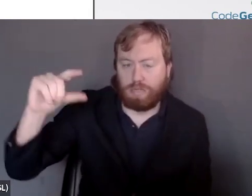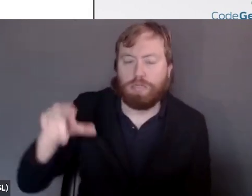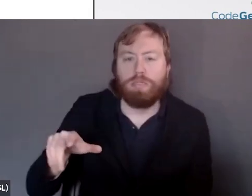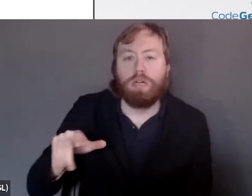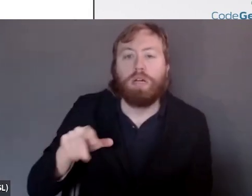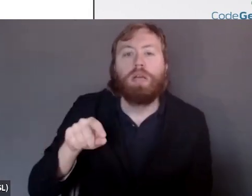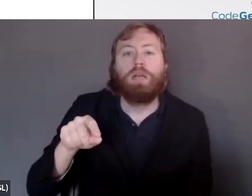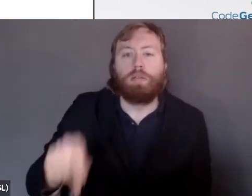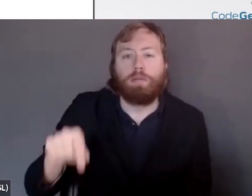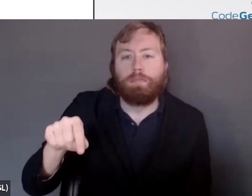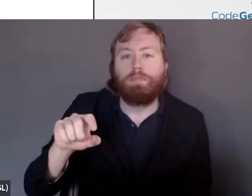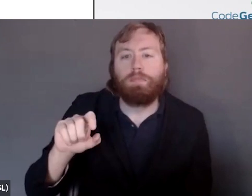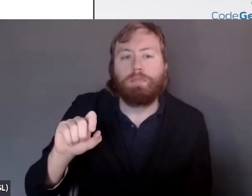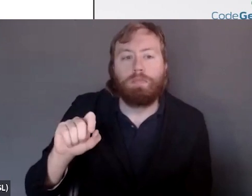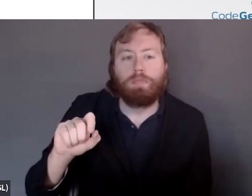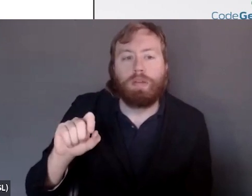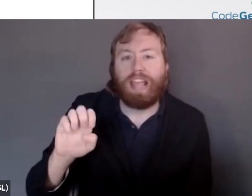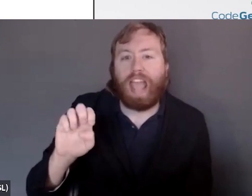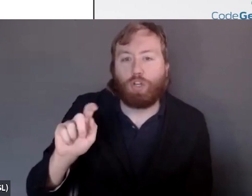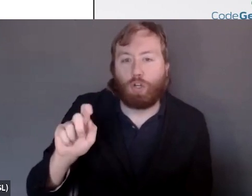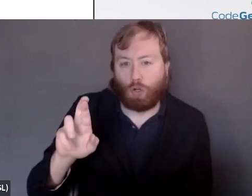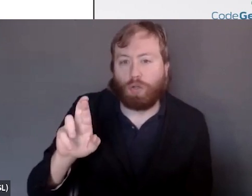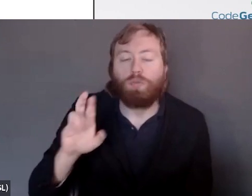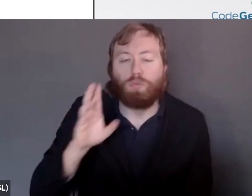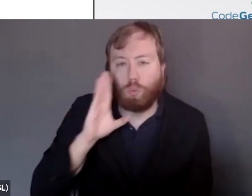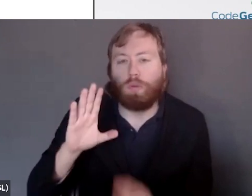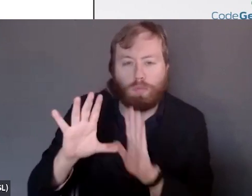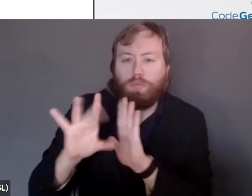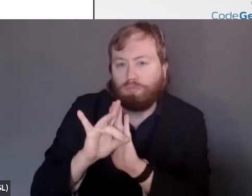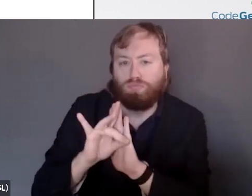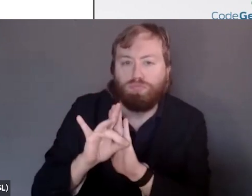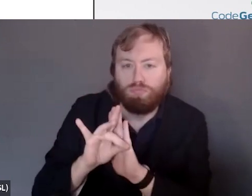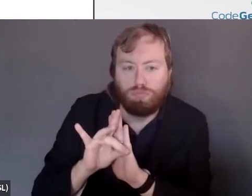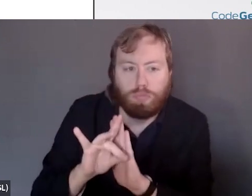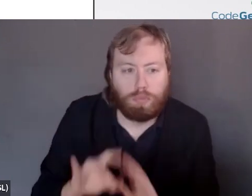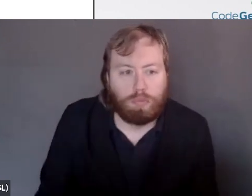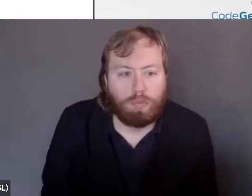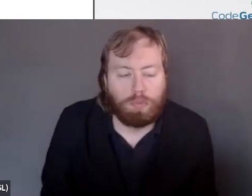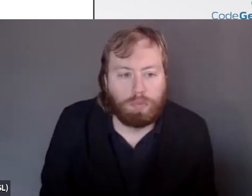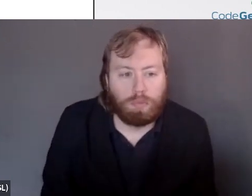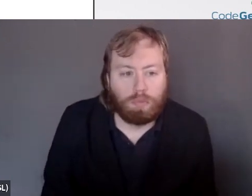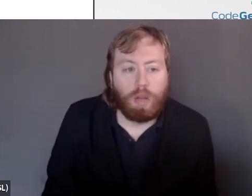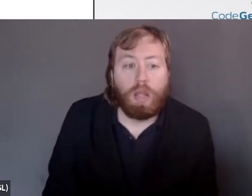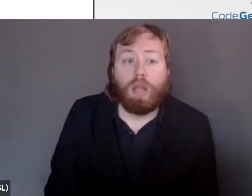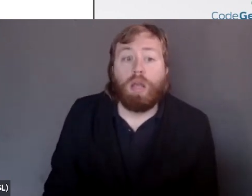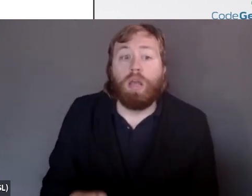This is applicable too. Once that drop-down menu is open, we should be able to navigate through those elements in a number of ways,